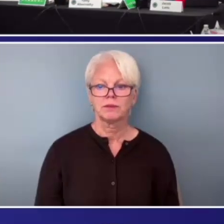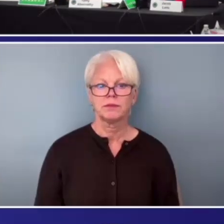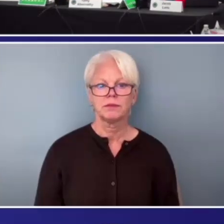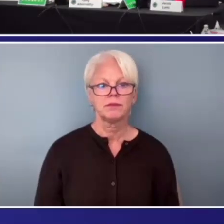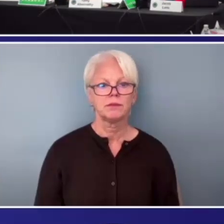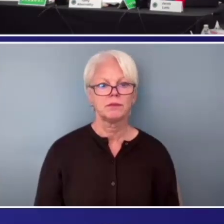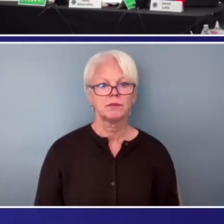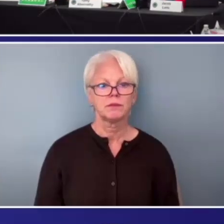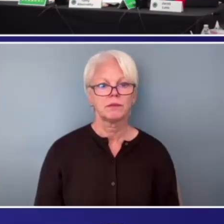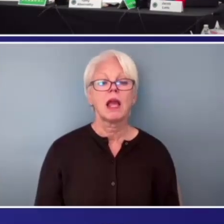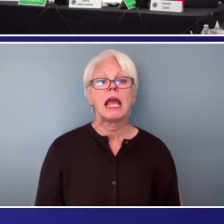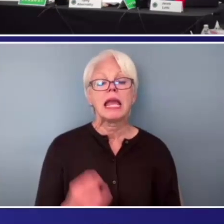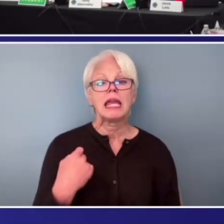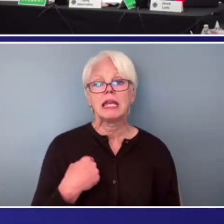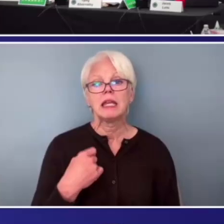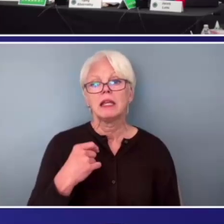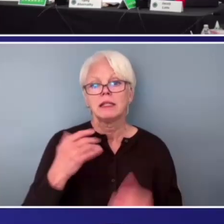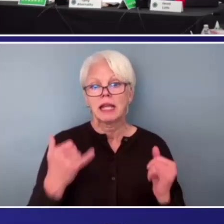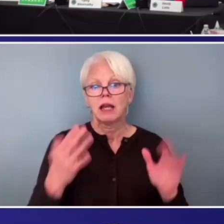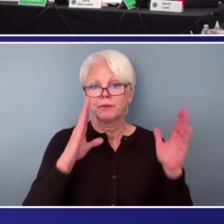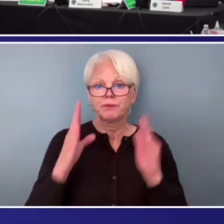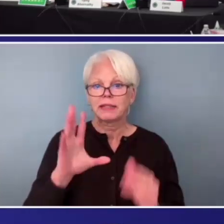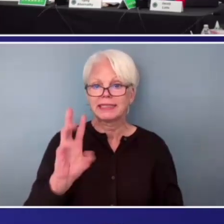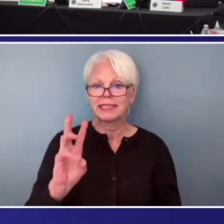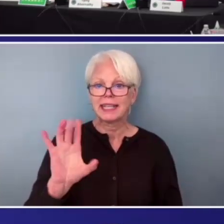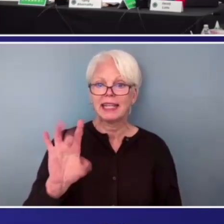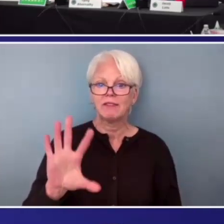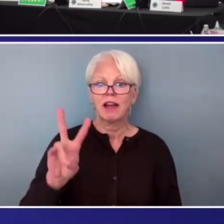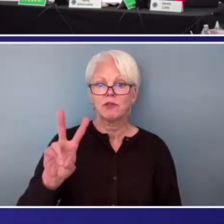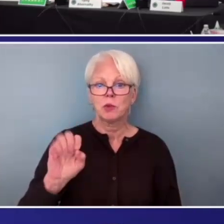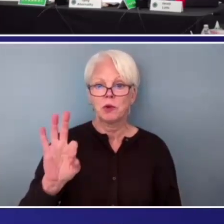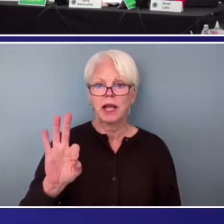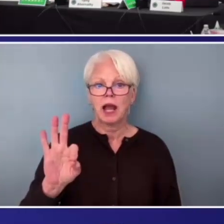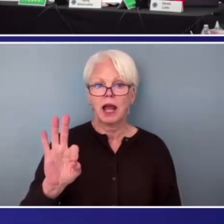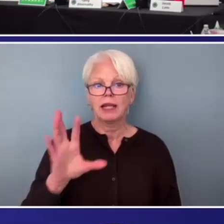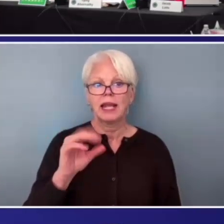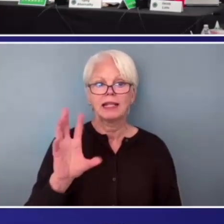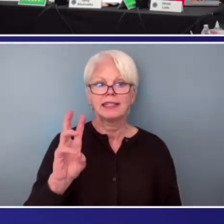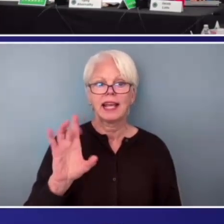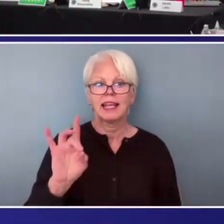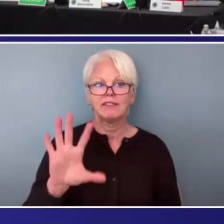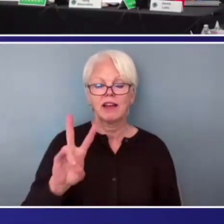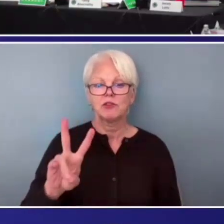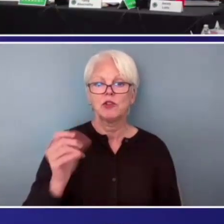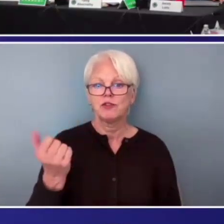If we could turn our attention to 685.209 and 685.215, that is the loan Income Based